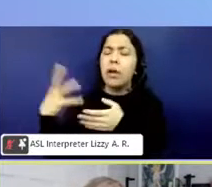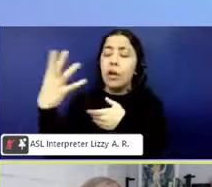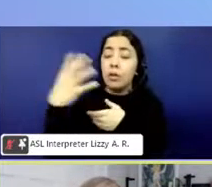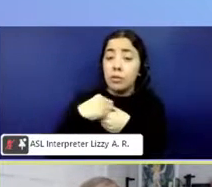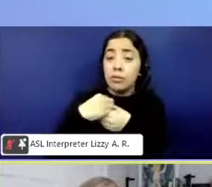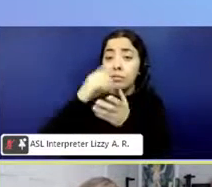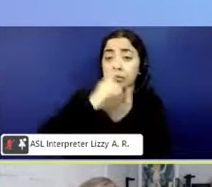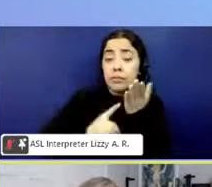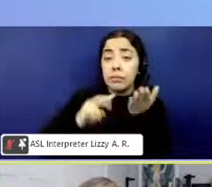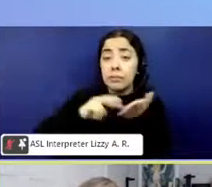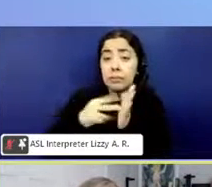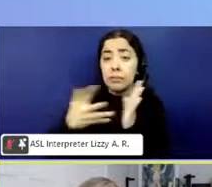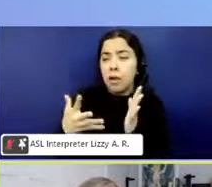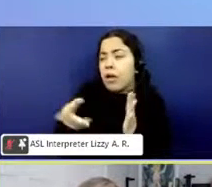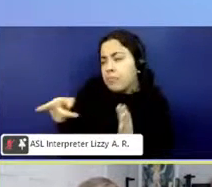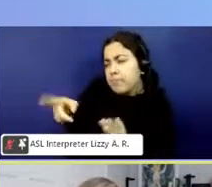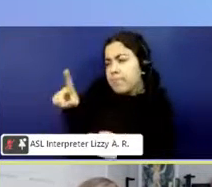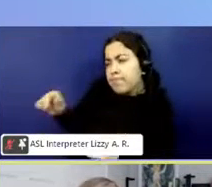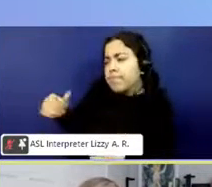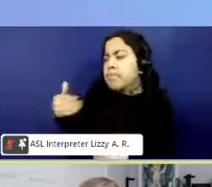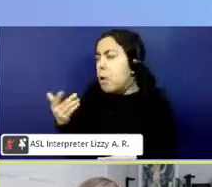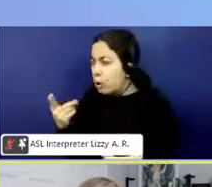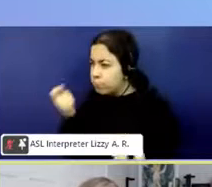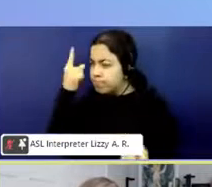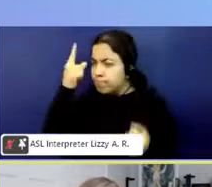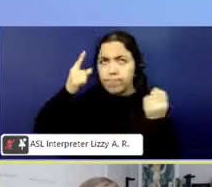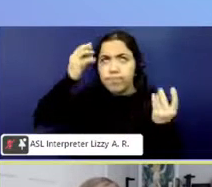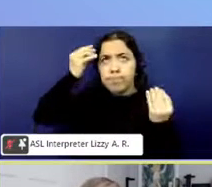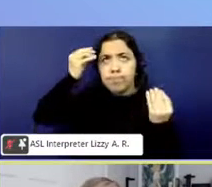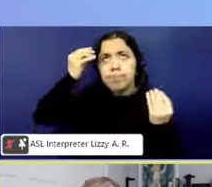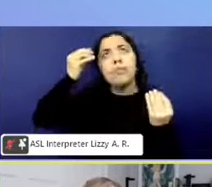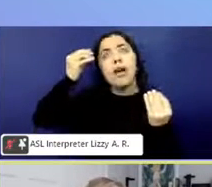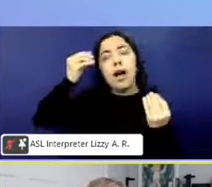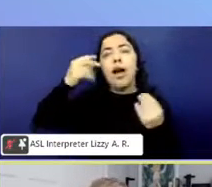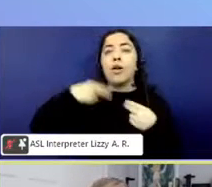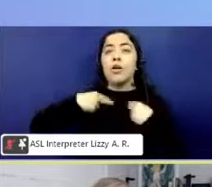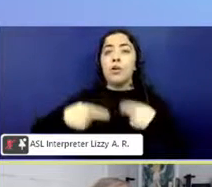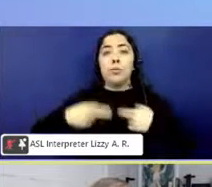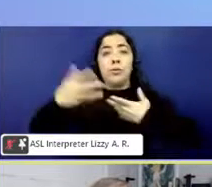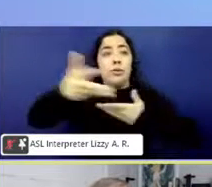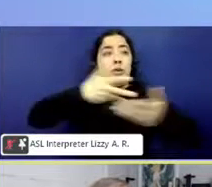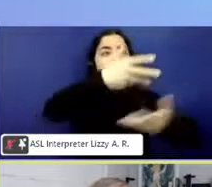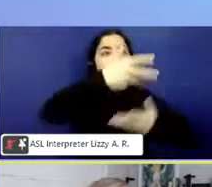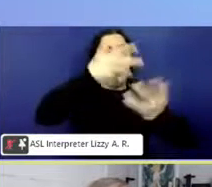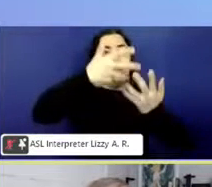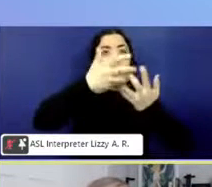disability as a mismatched human interaction which Builds on the social model of disability